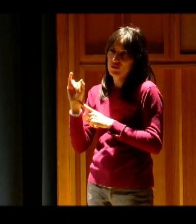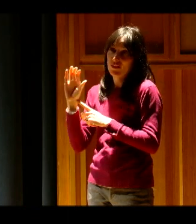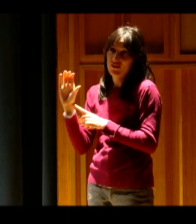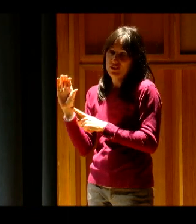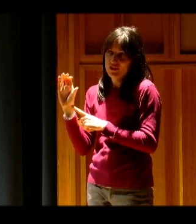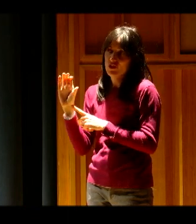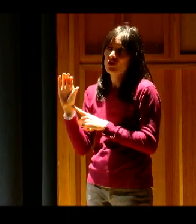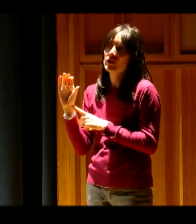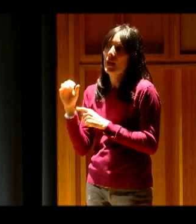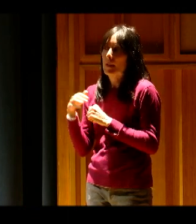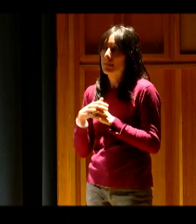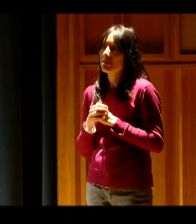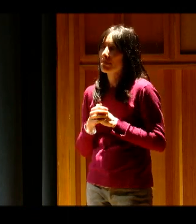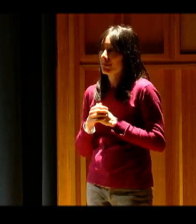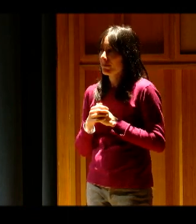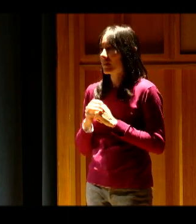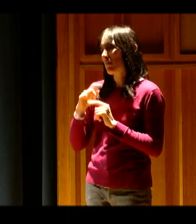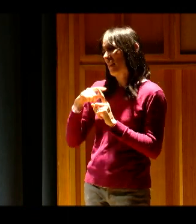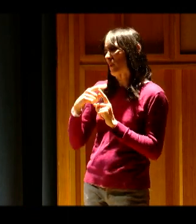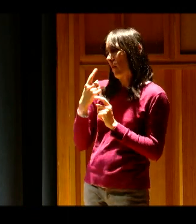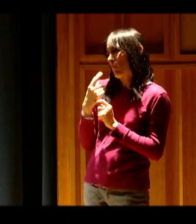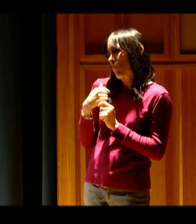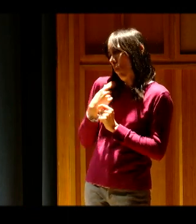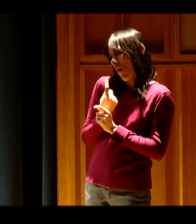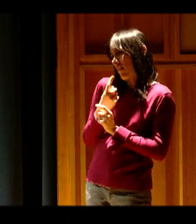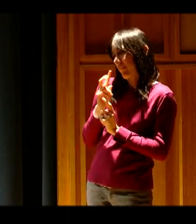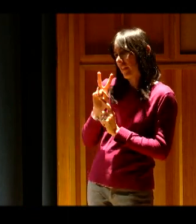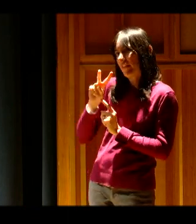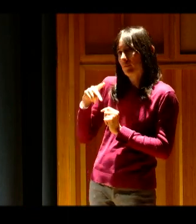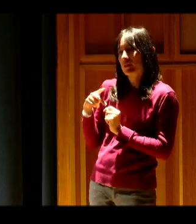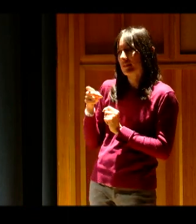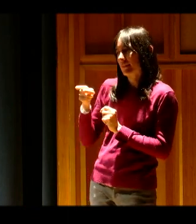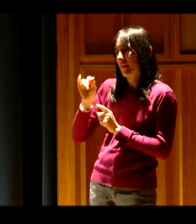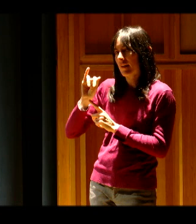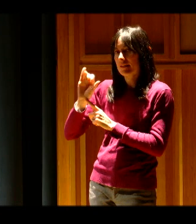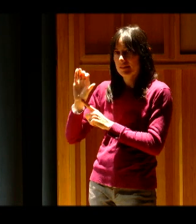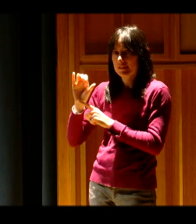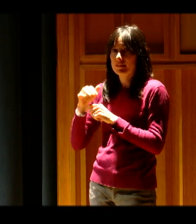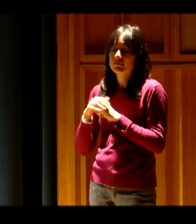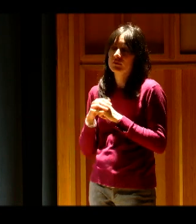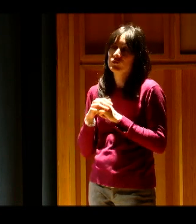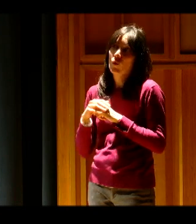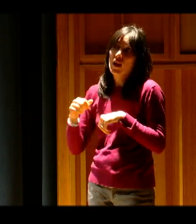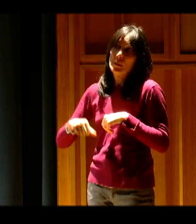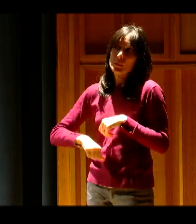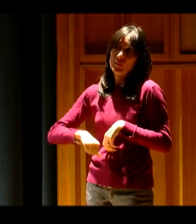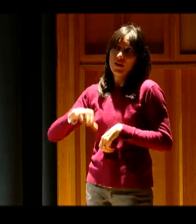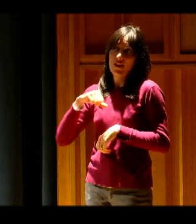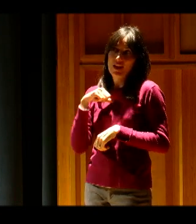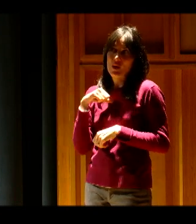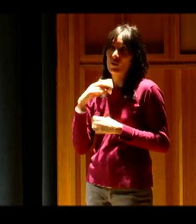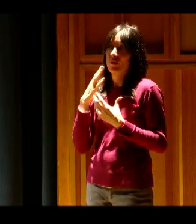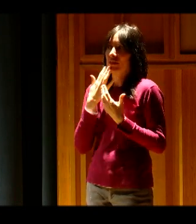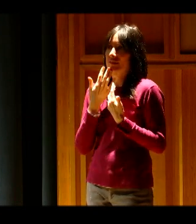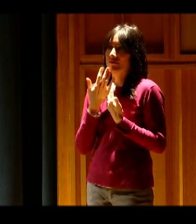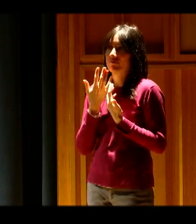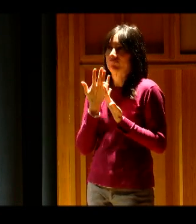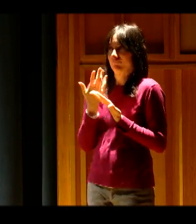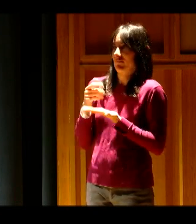as well as one of the vice presidents there and I am so proud to be a part of the Smithsonian and what we're doing today.